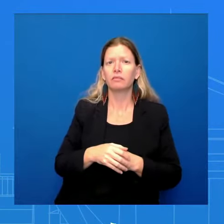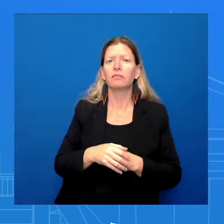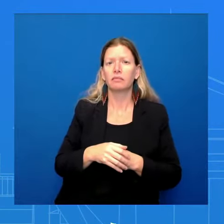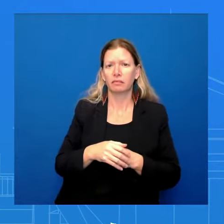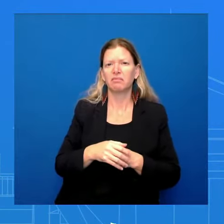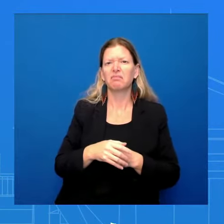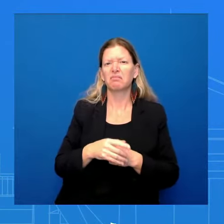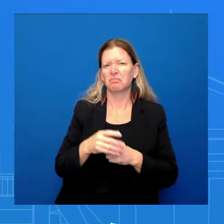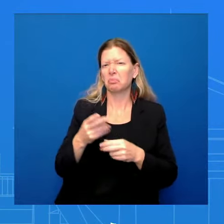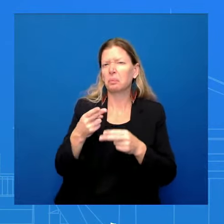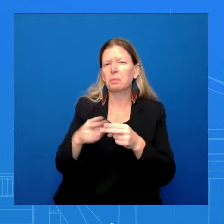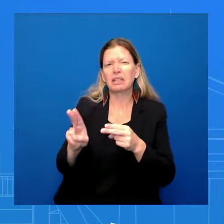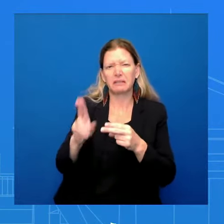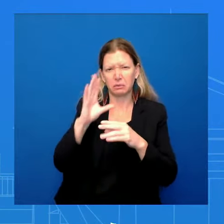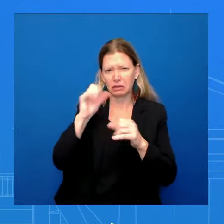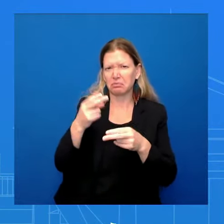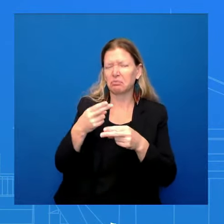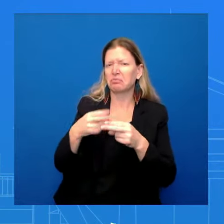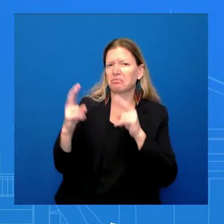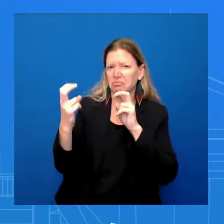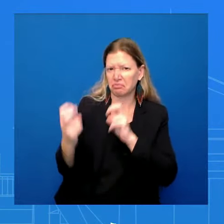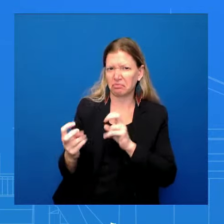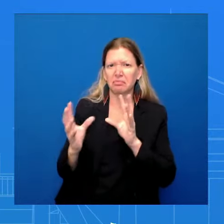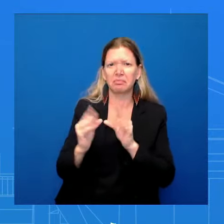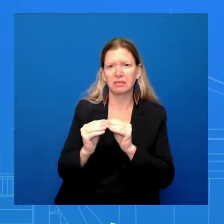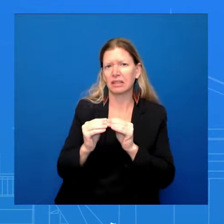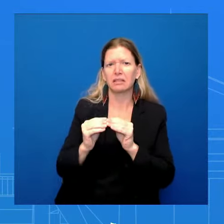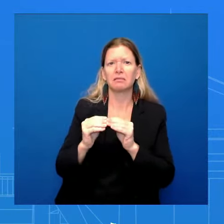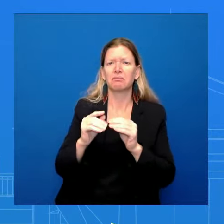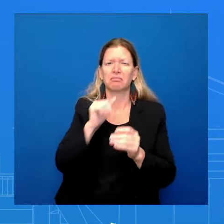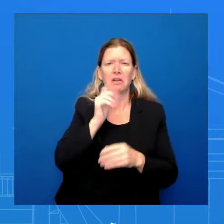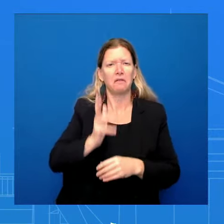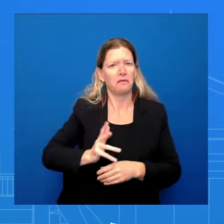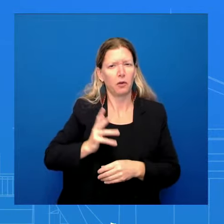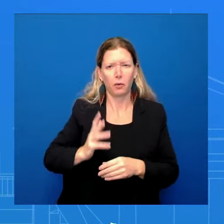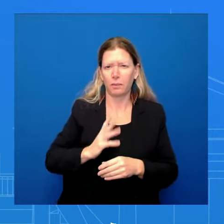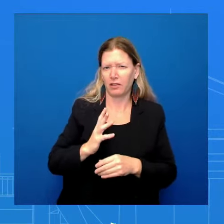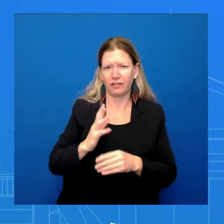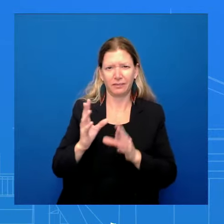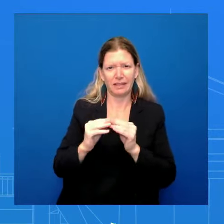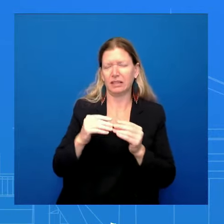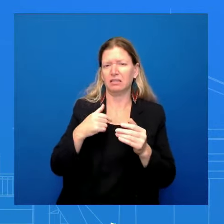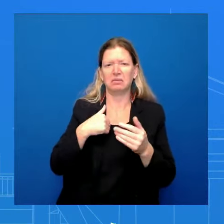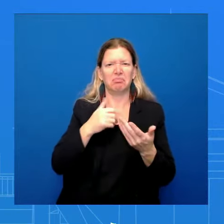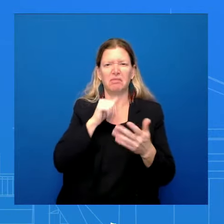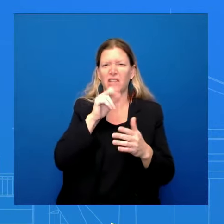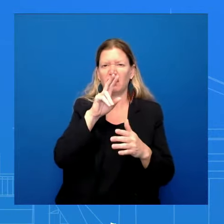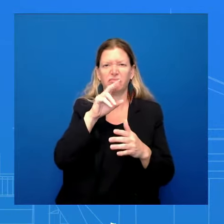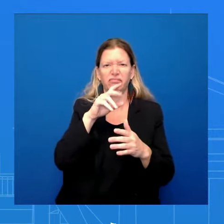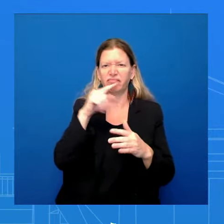and I did not get into details on that topic or other topics. What he was really focused on at that meeting